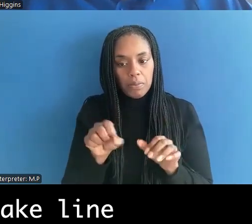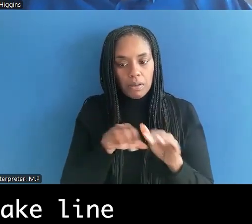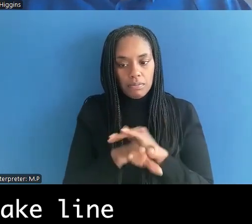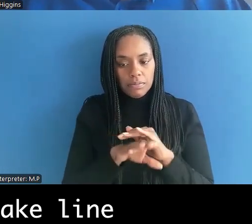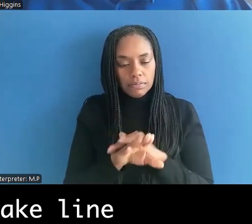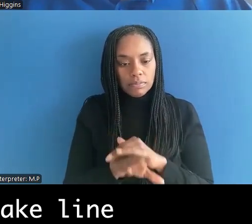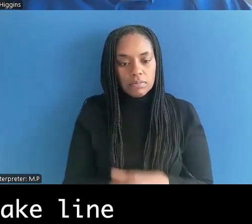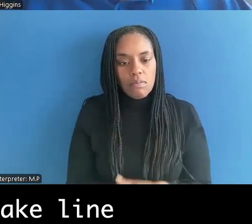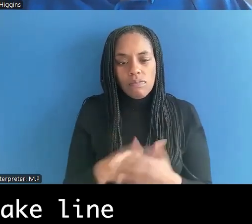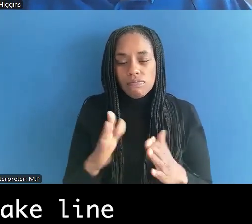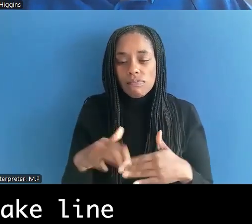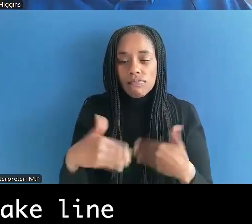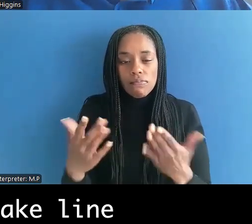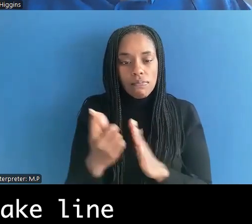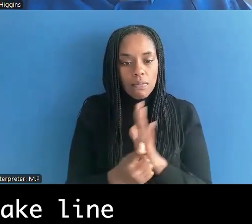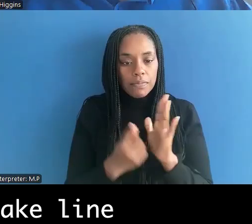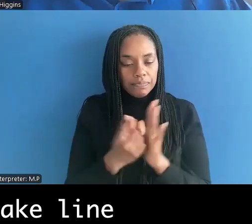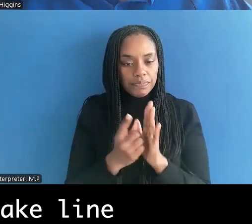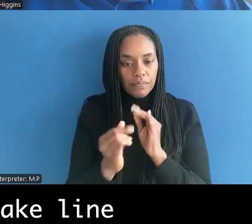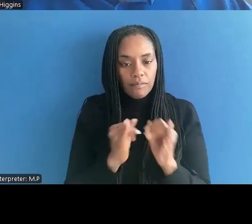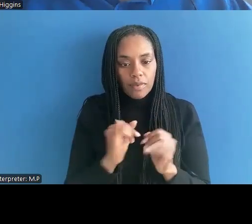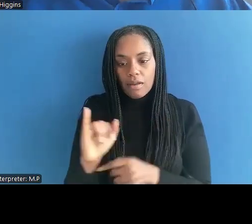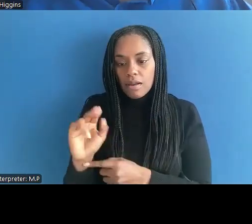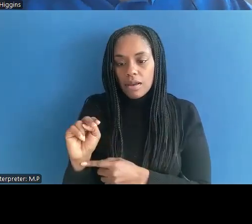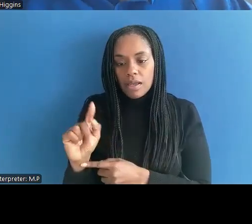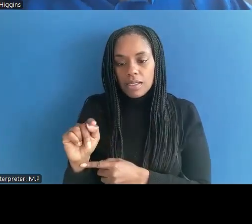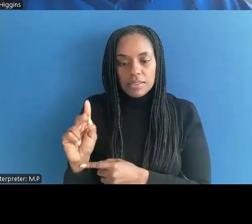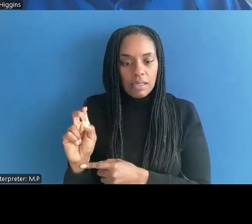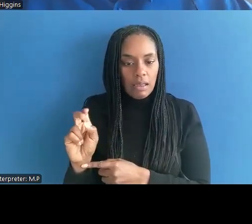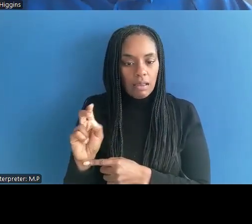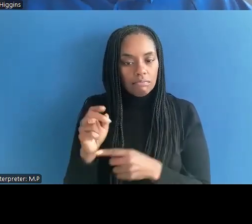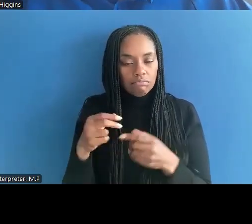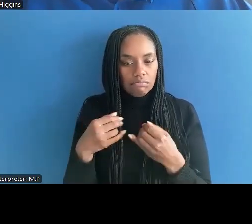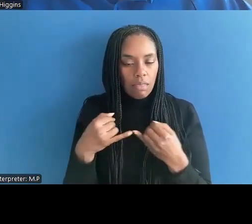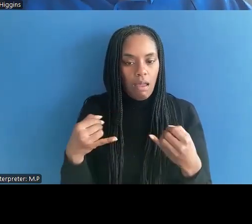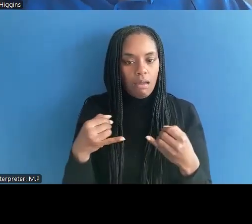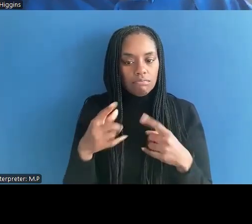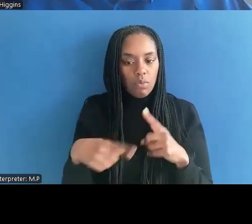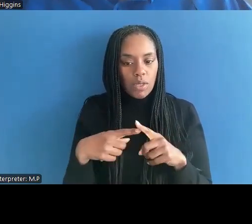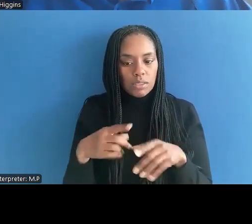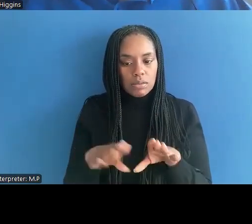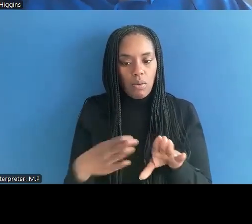And it gives the hours of our intake line when it's open. And then we also have,